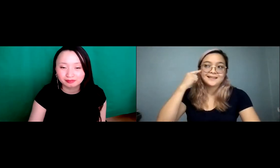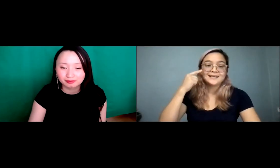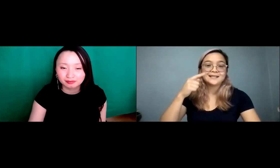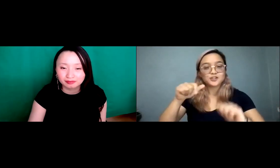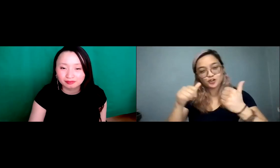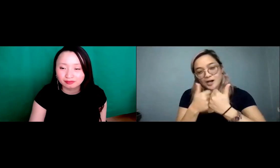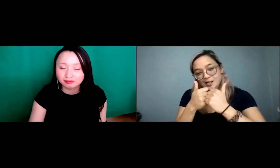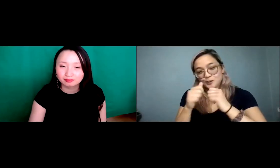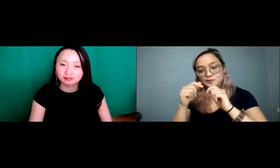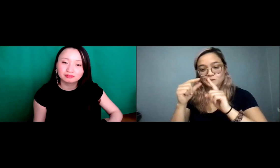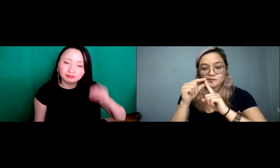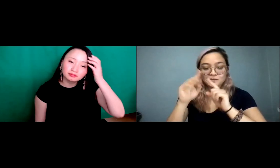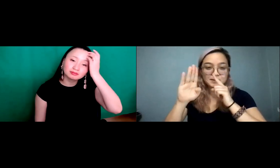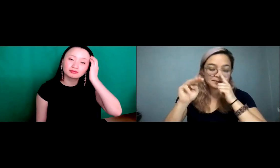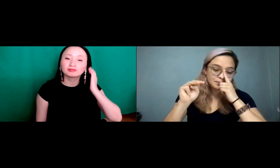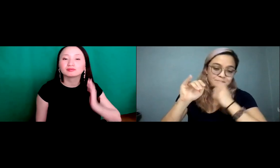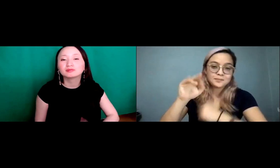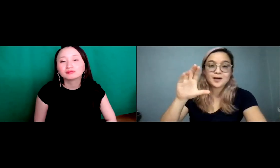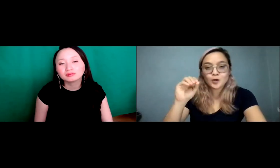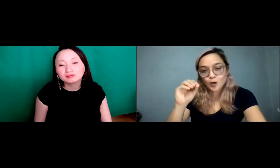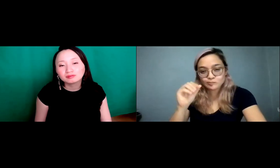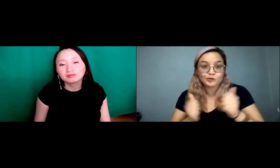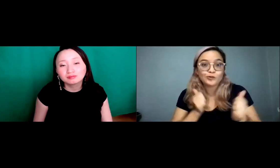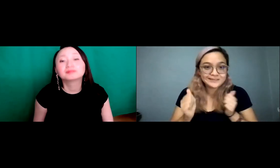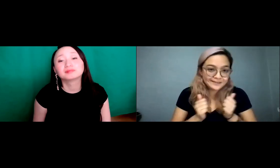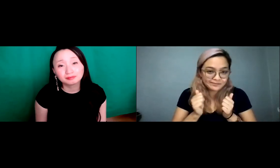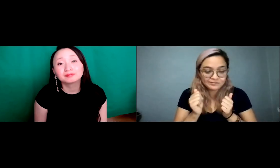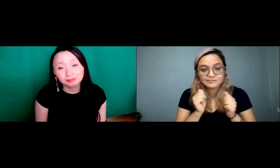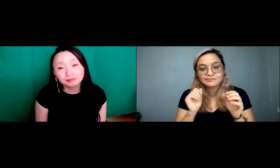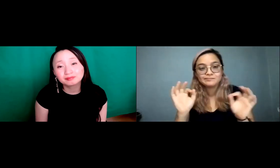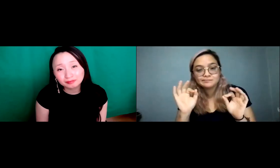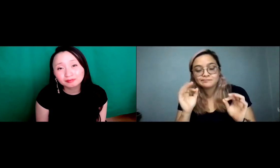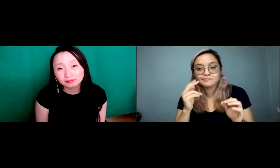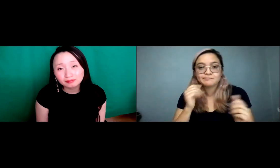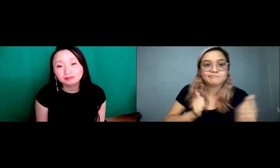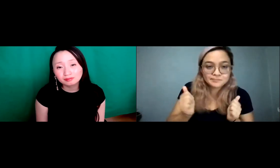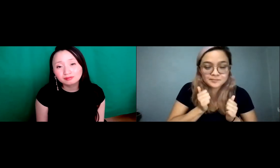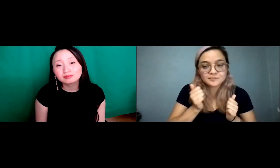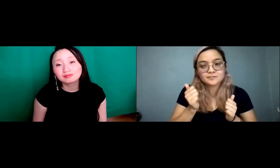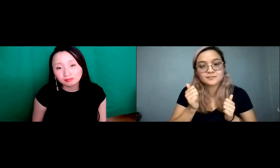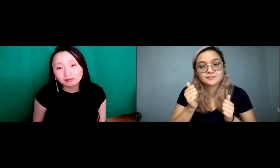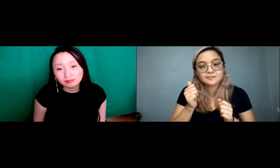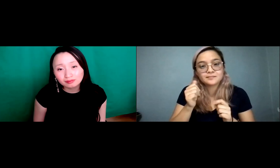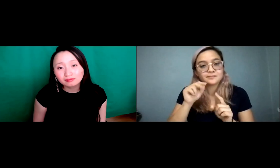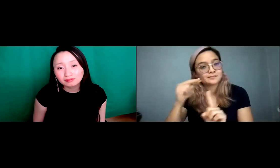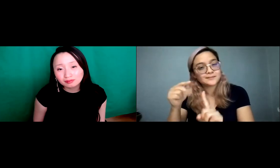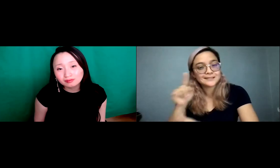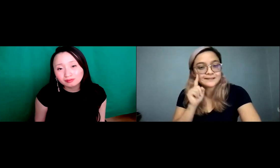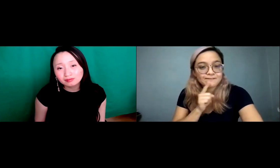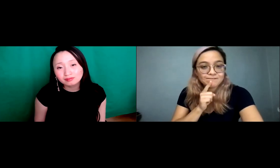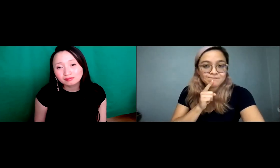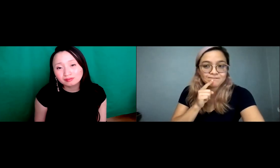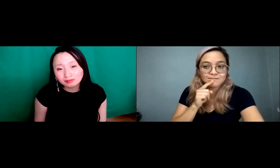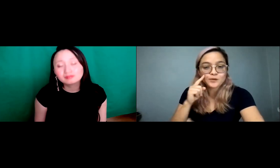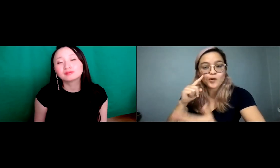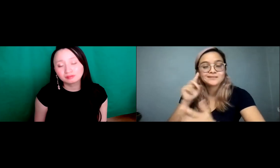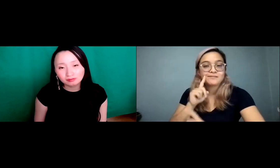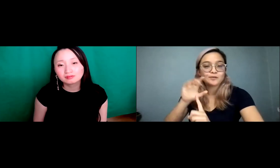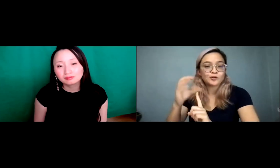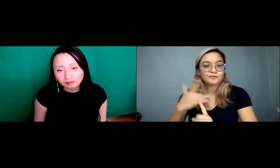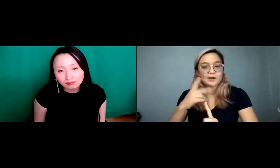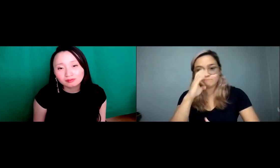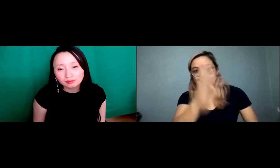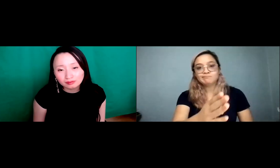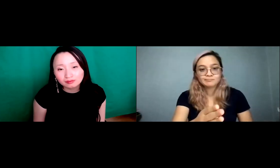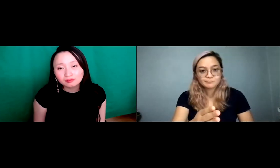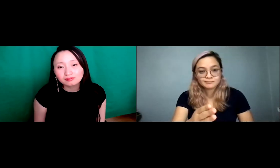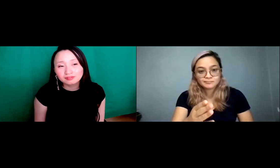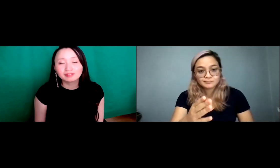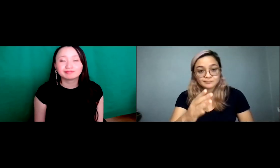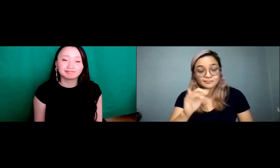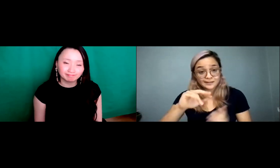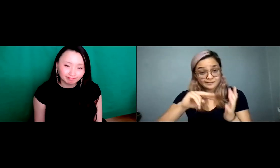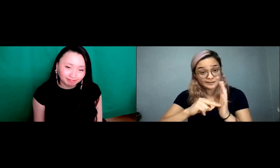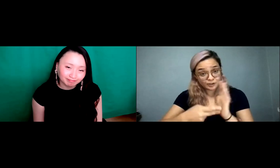I think the word micro aggression. I think of deafness and Deaf culture right